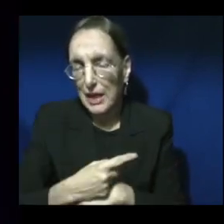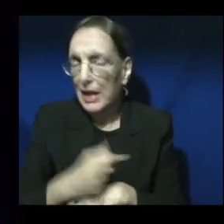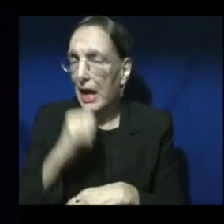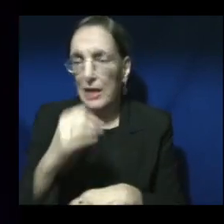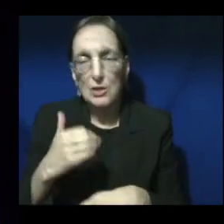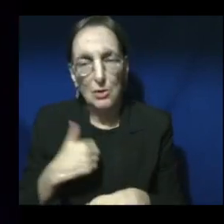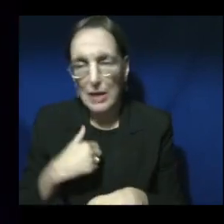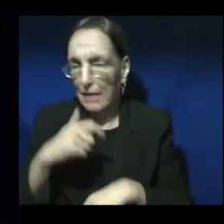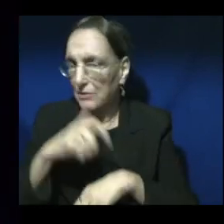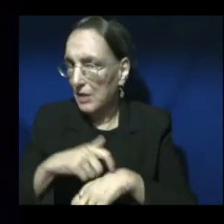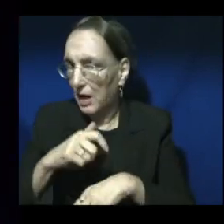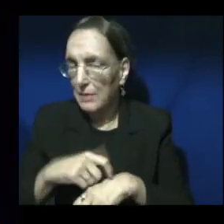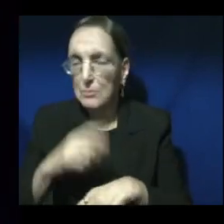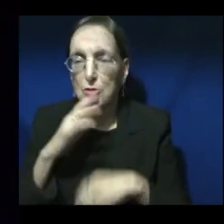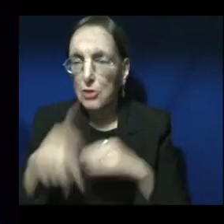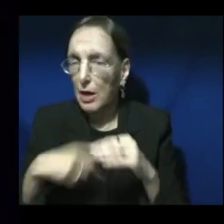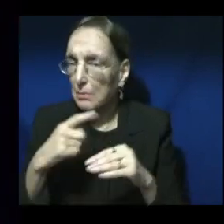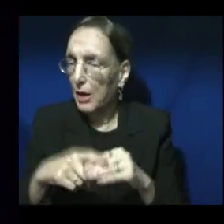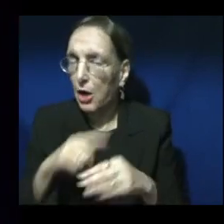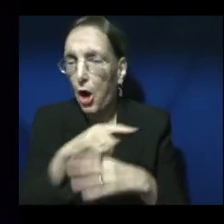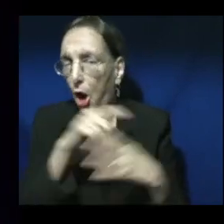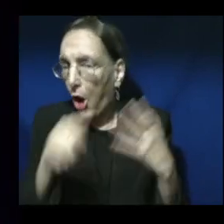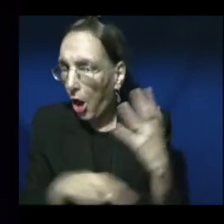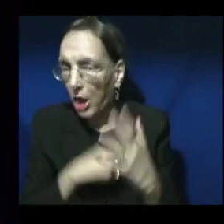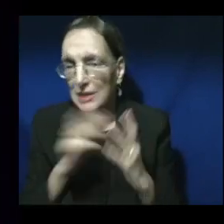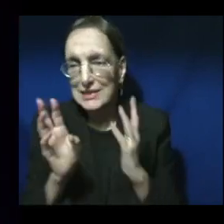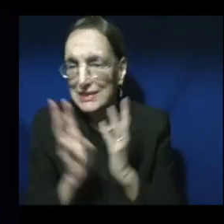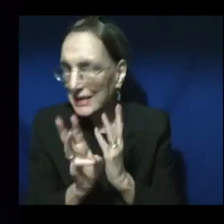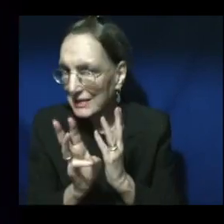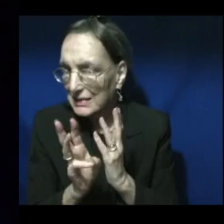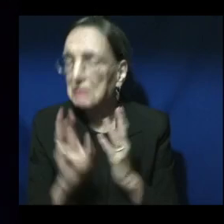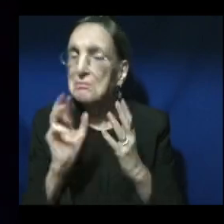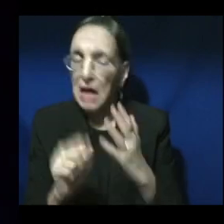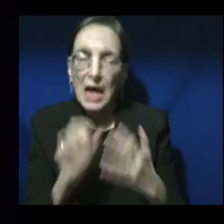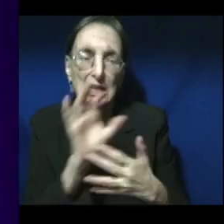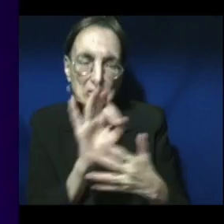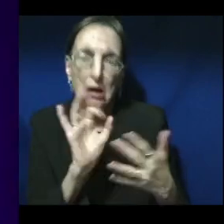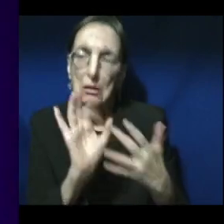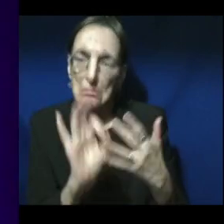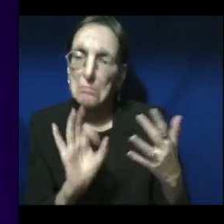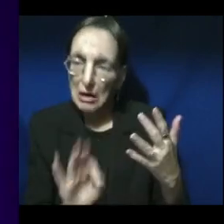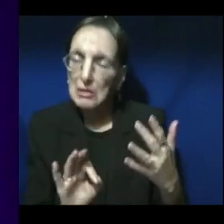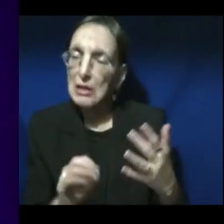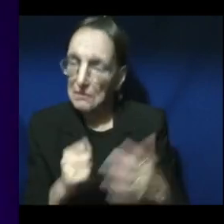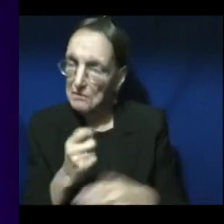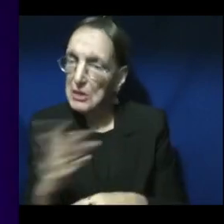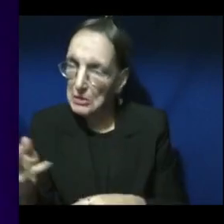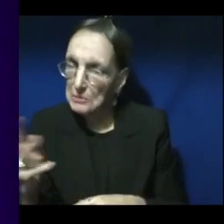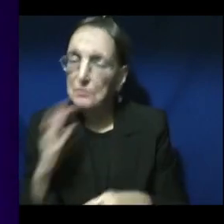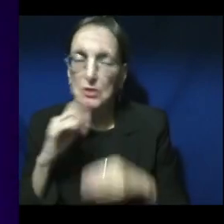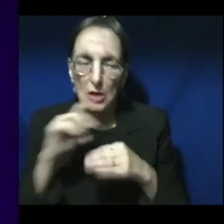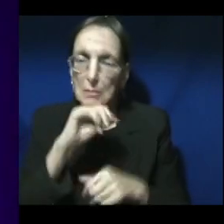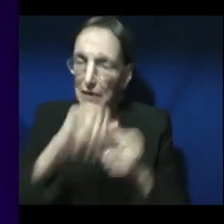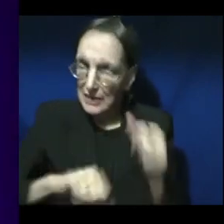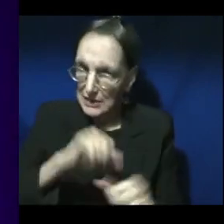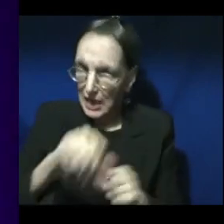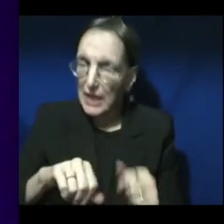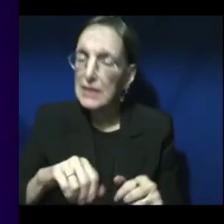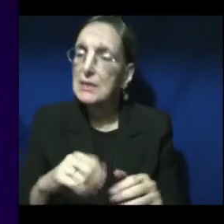a couple of them. I’ll talk about what they are, the science behind them, how they work, and then I’ll give you a couple of ways to apply them. And hopefully there’ll be time for at